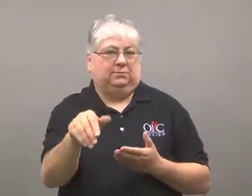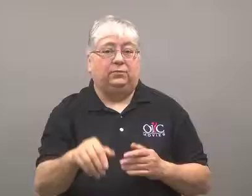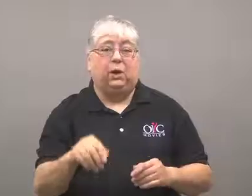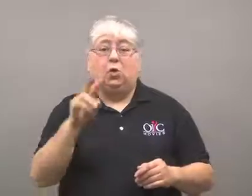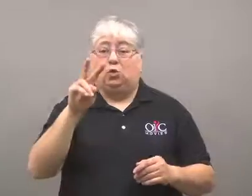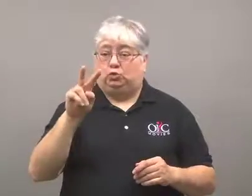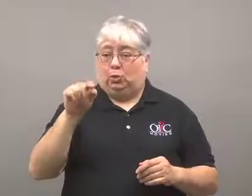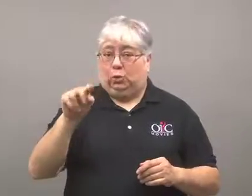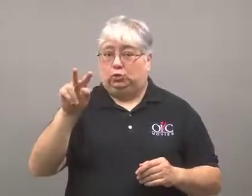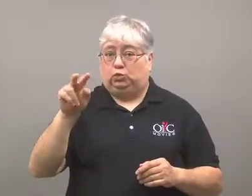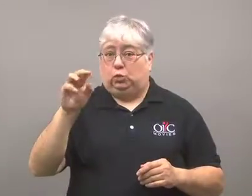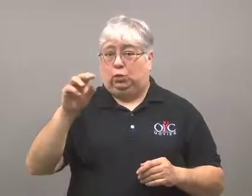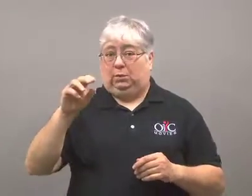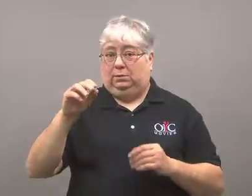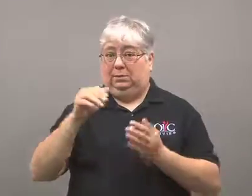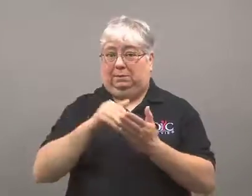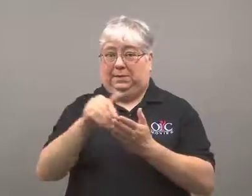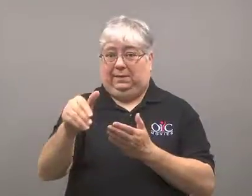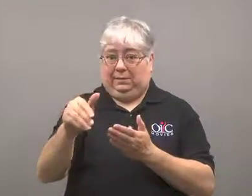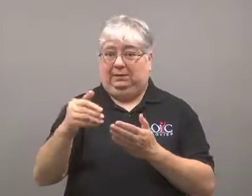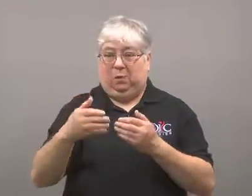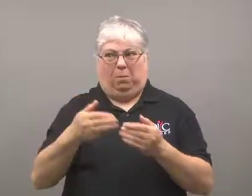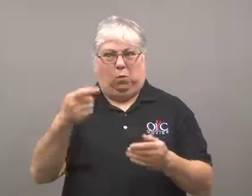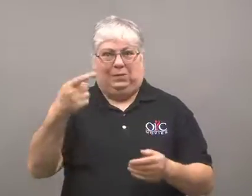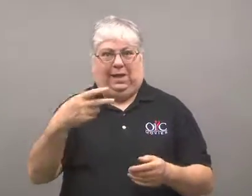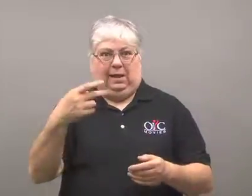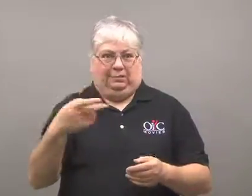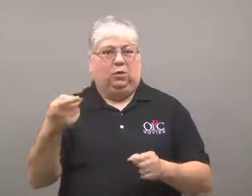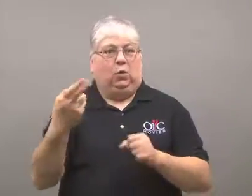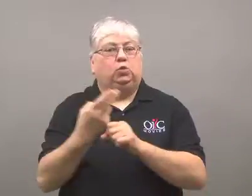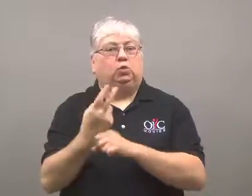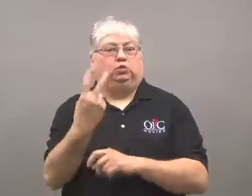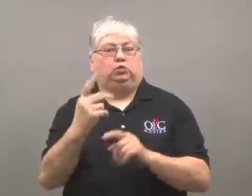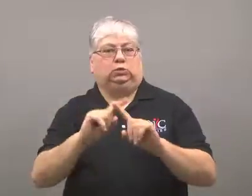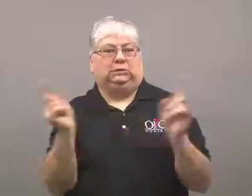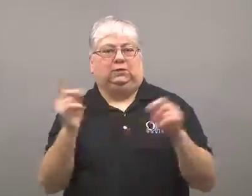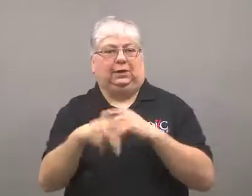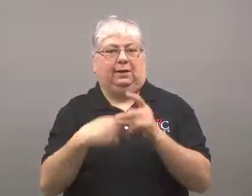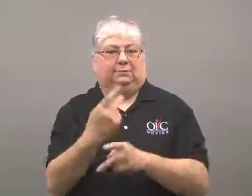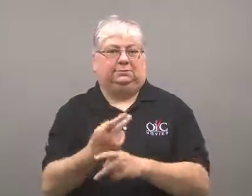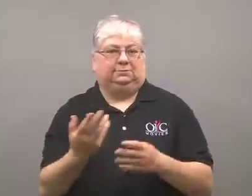Nearly half, 2.2 million, use two different forms of tobacco.